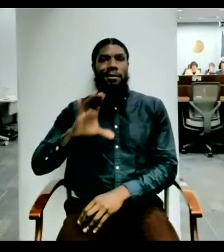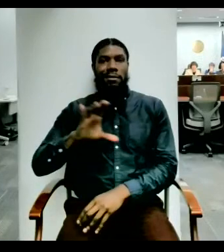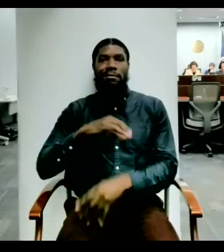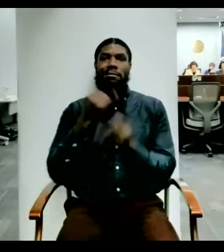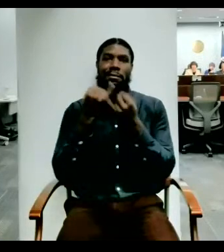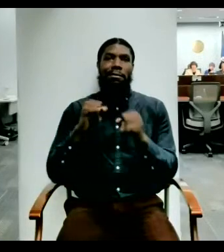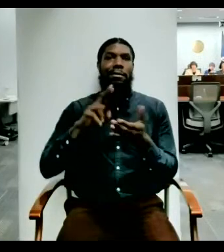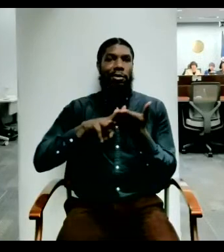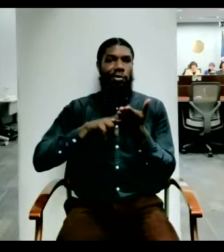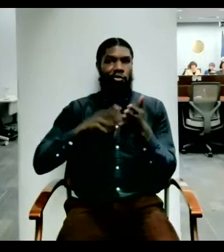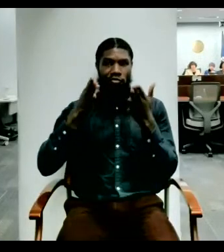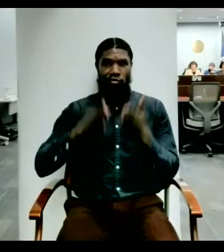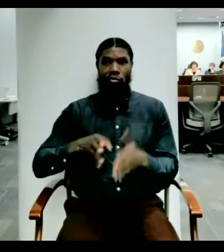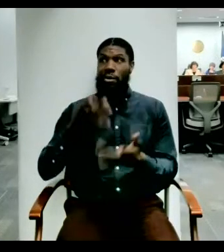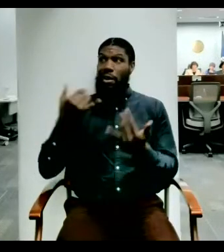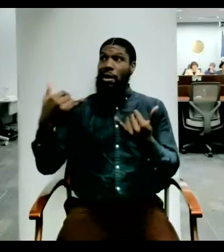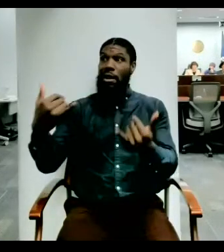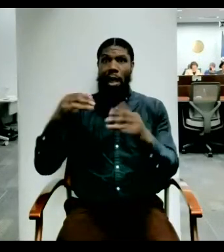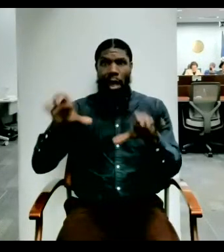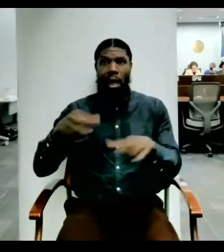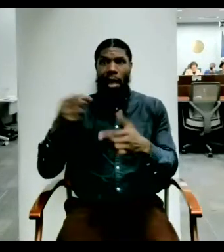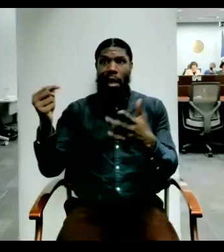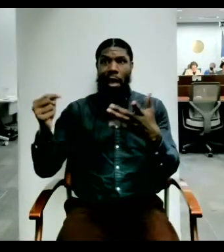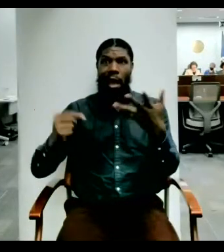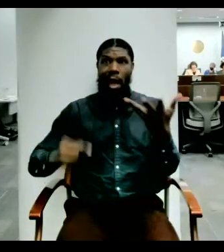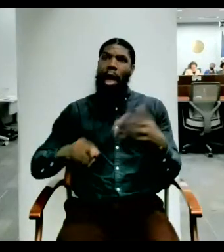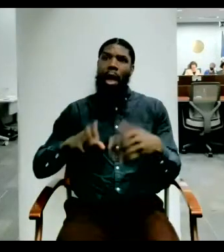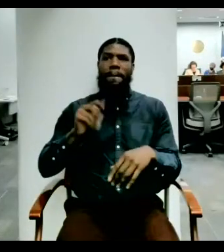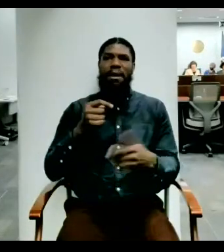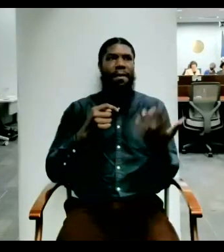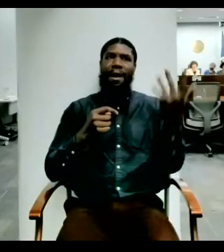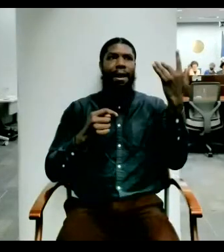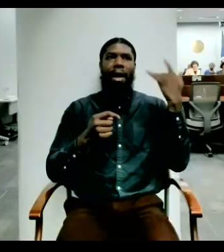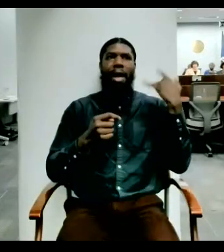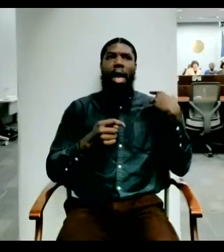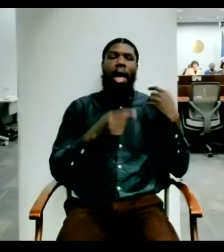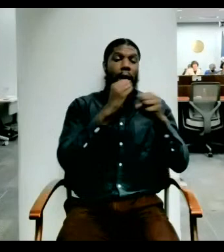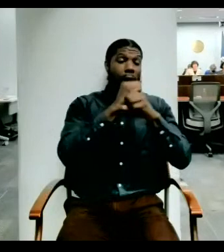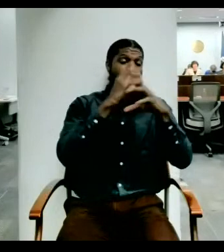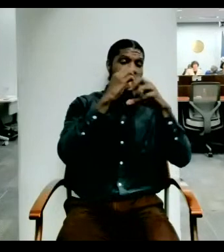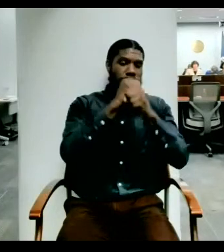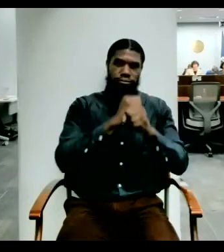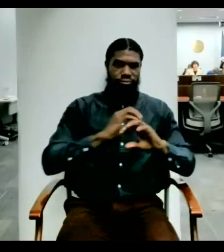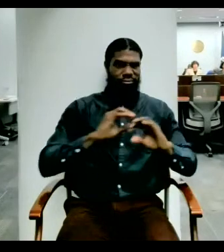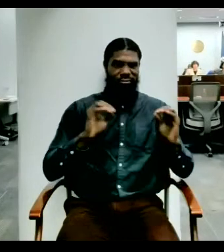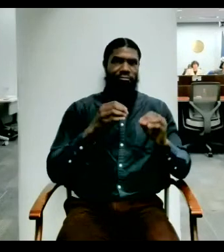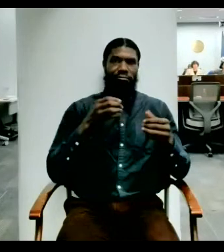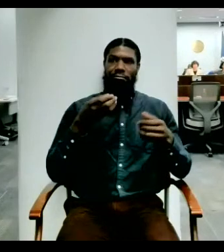that just weren't envisioned whether the Civil Rights laws were passed. I really appreciate the question Vice Chair, thank you.